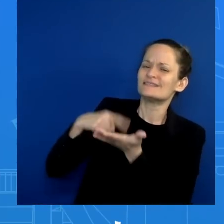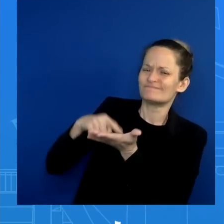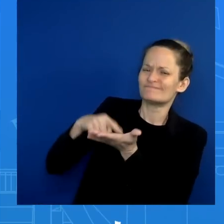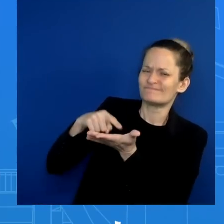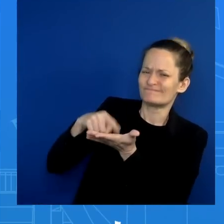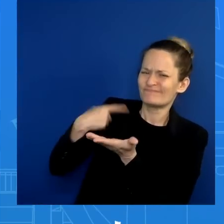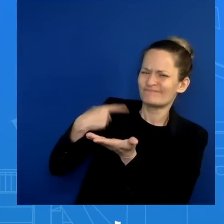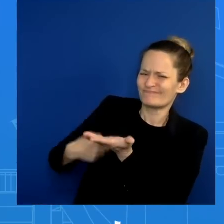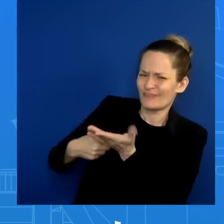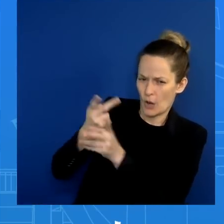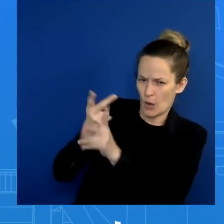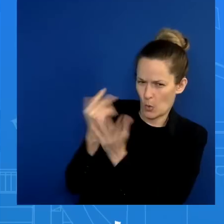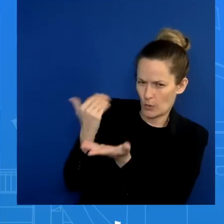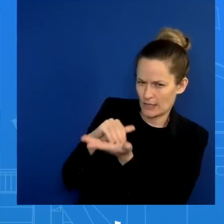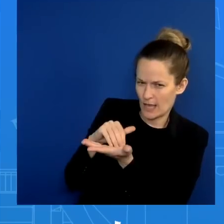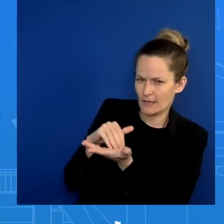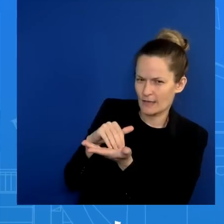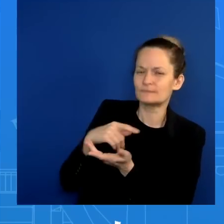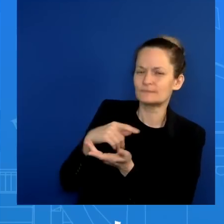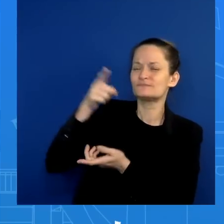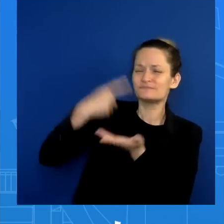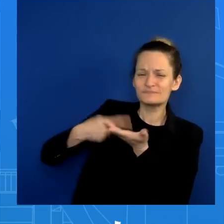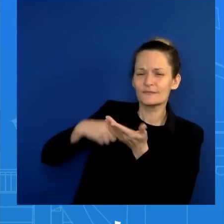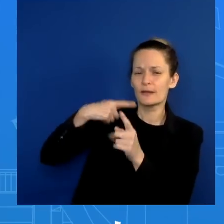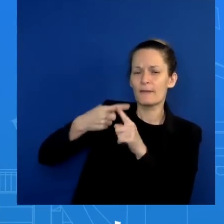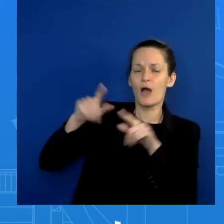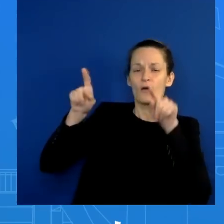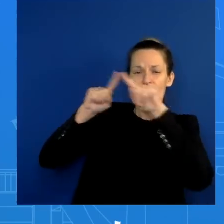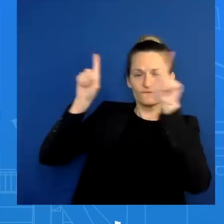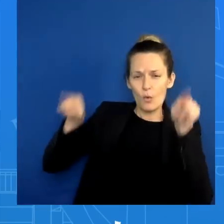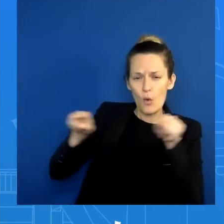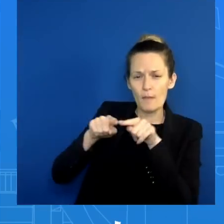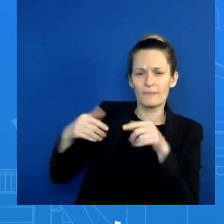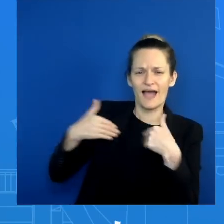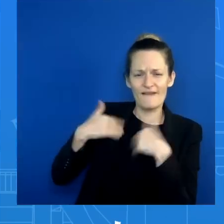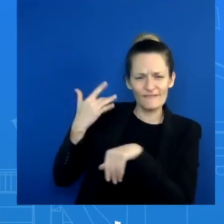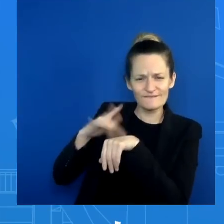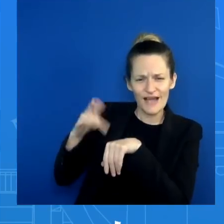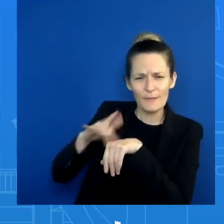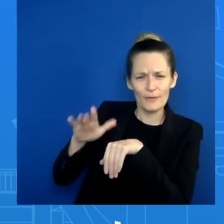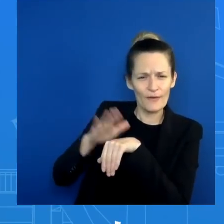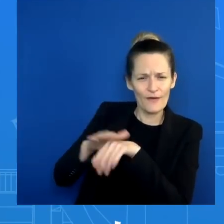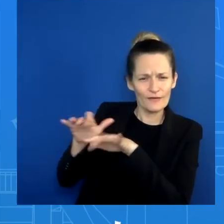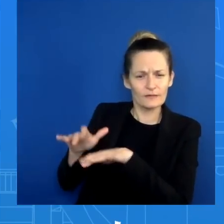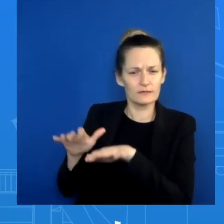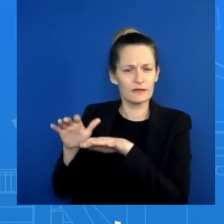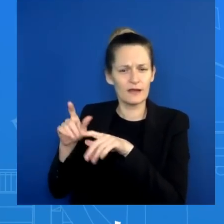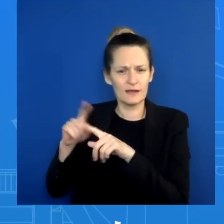it should show their eligible is not yet ready. We saw overnight the student, Edgar, was having some serious delays.